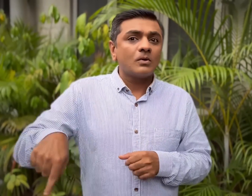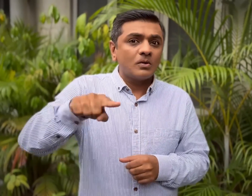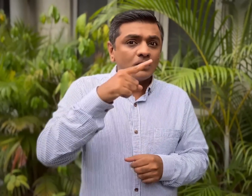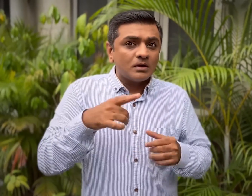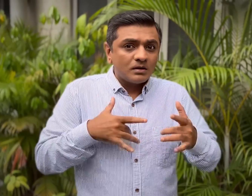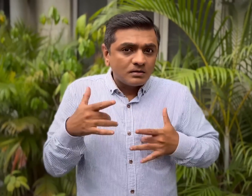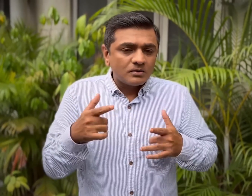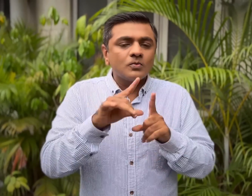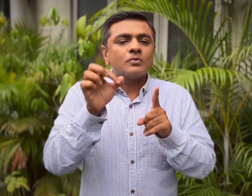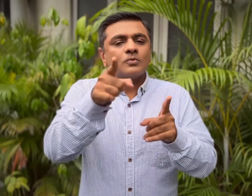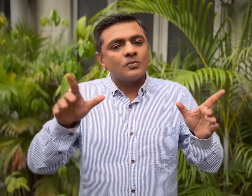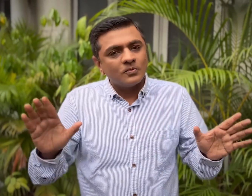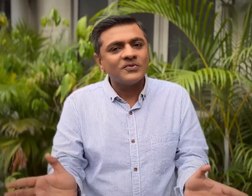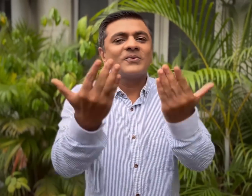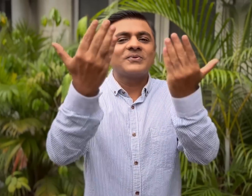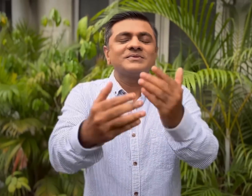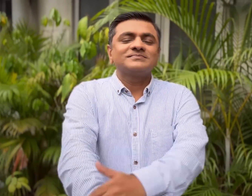So go ahead and use natural loofahs!